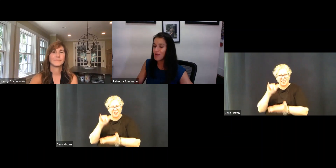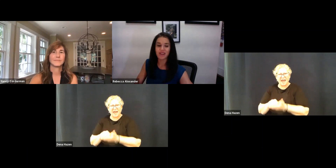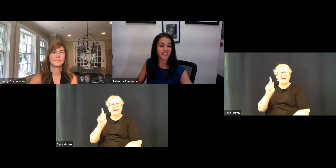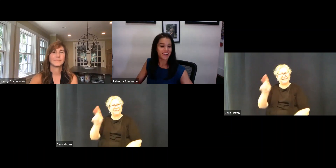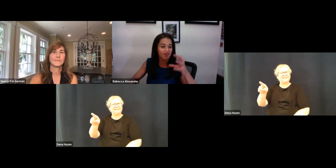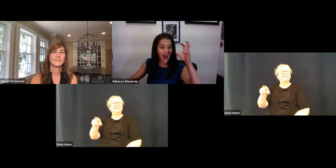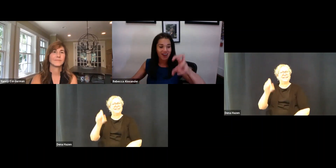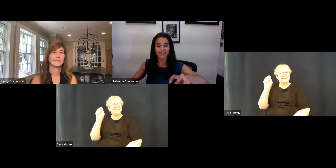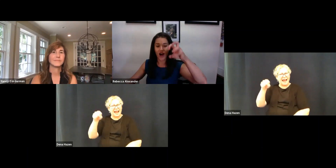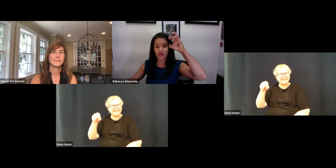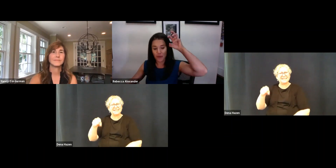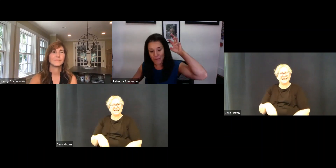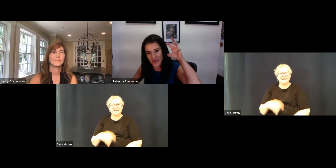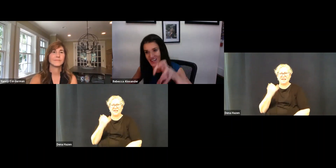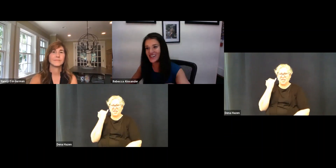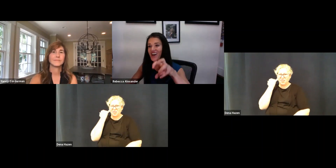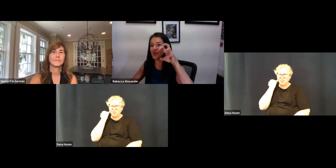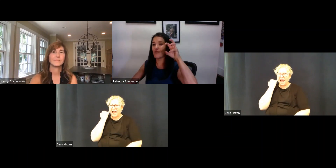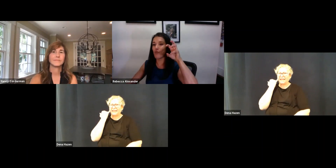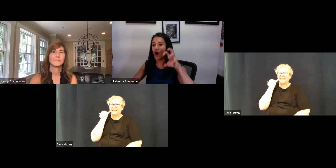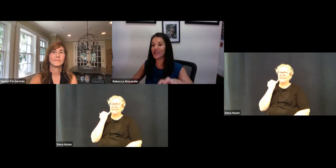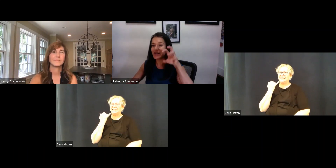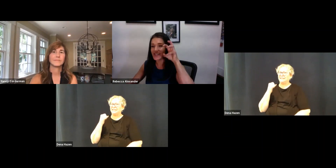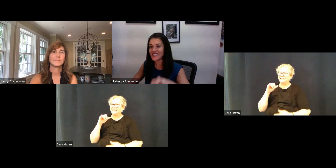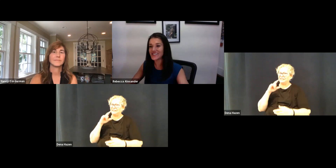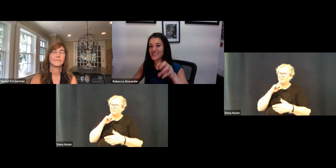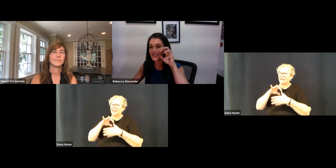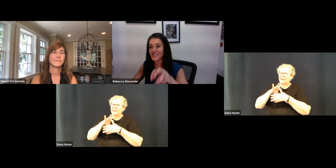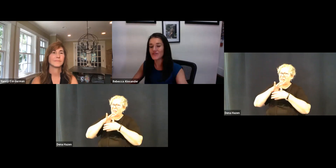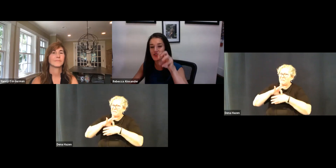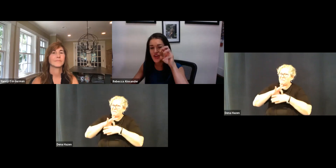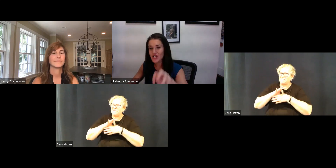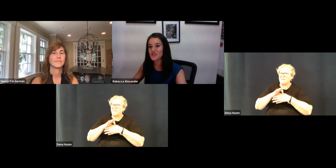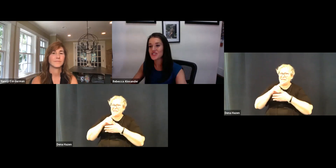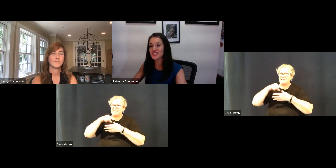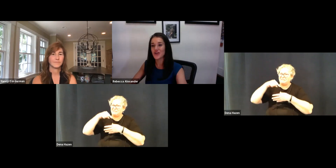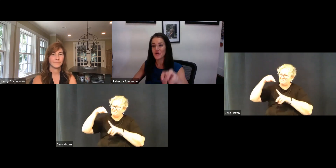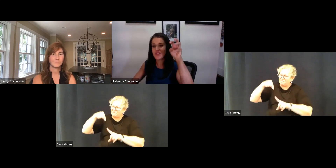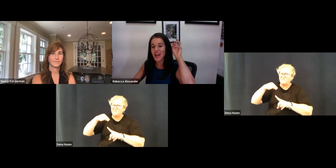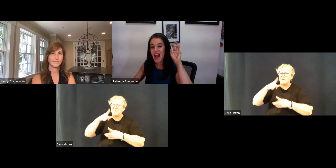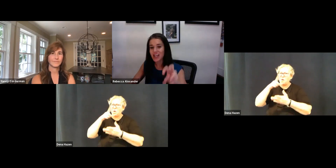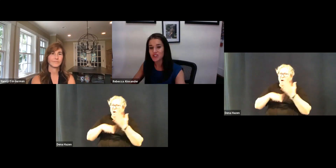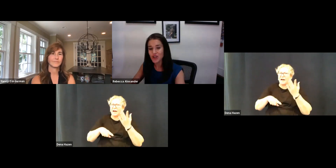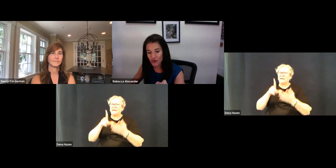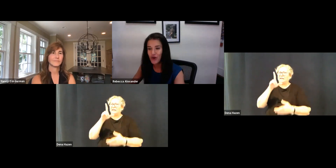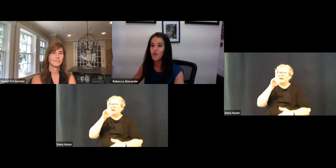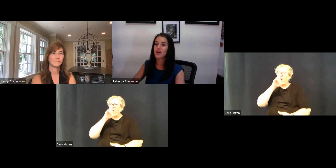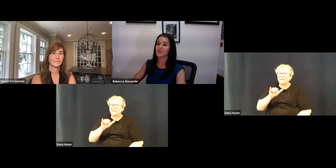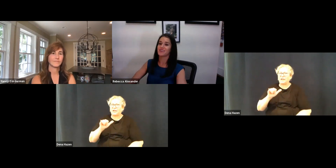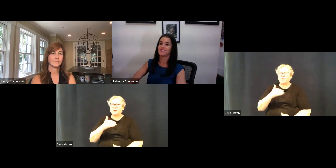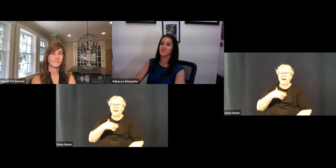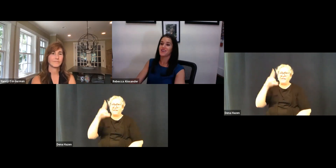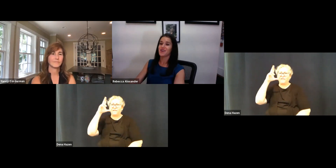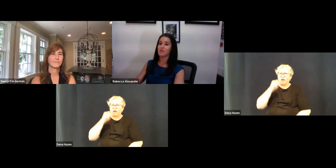I mean if that is not the meat of what it is to live with Usher syndrome, then I don't know what is.